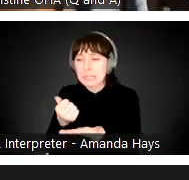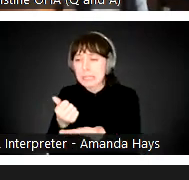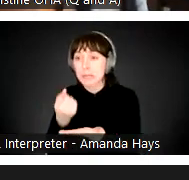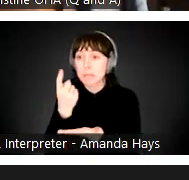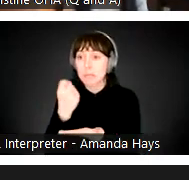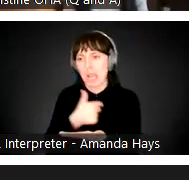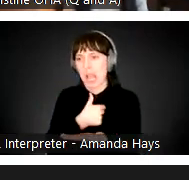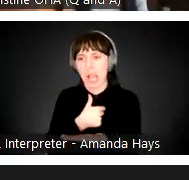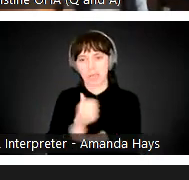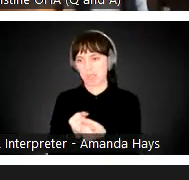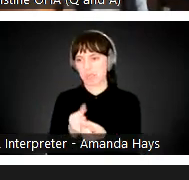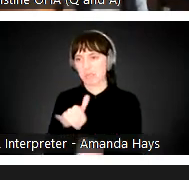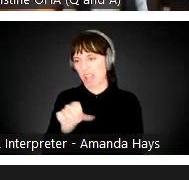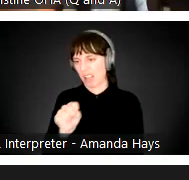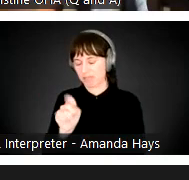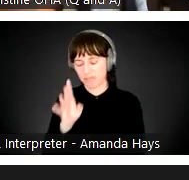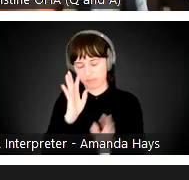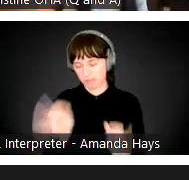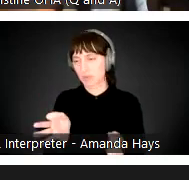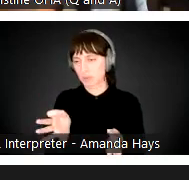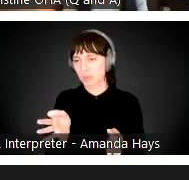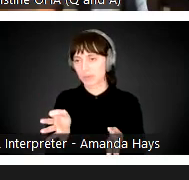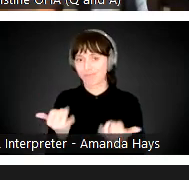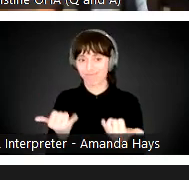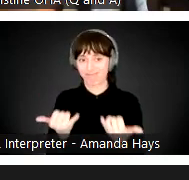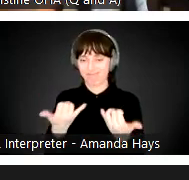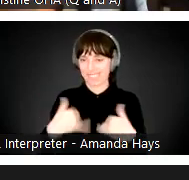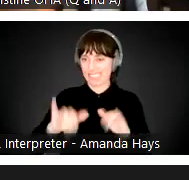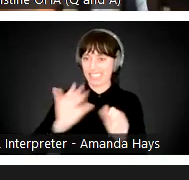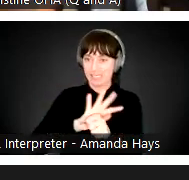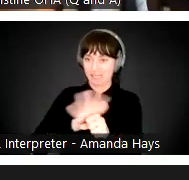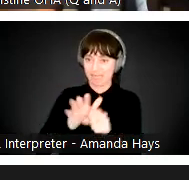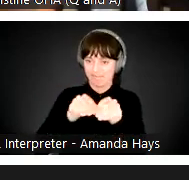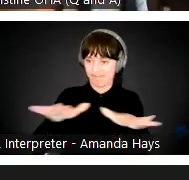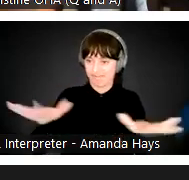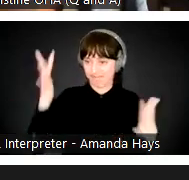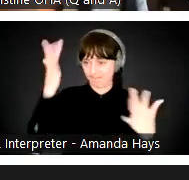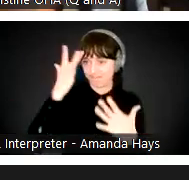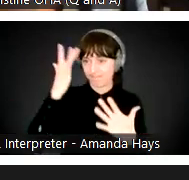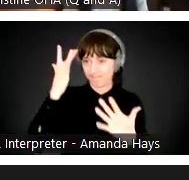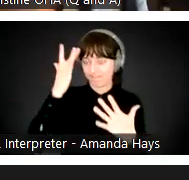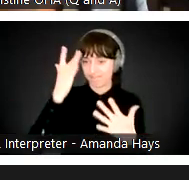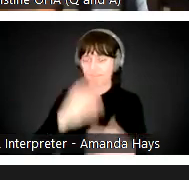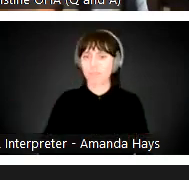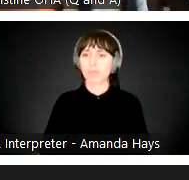And so, and you know, we are in a pandemic, and so this kind of distrust that patients themselves will have is